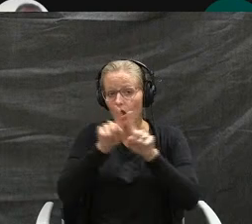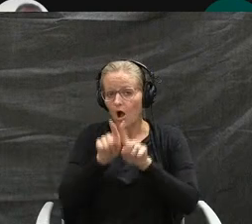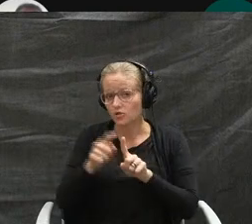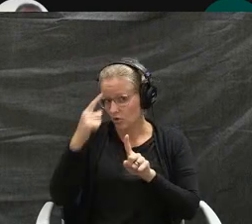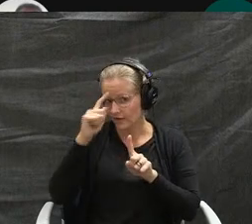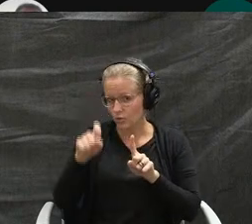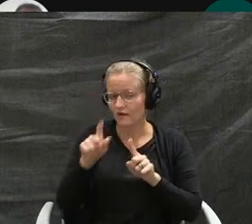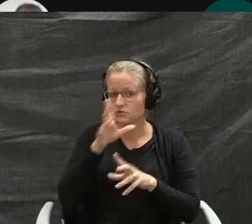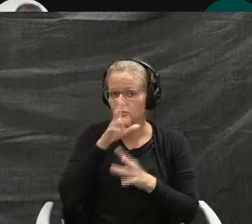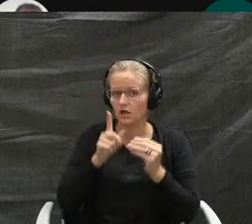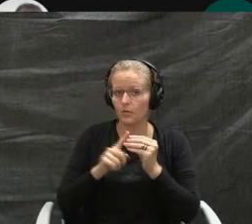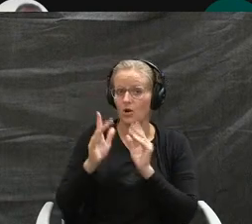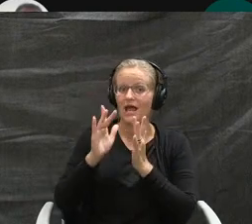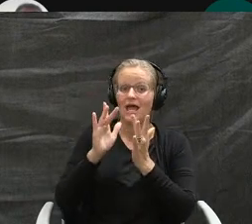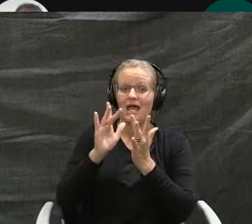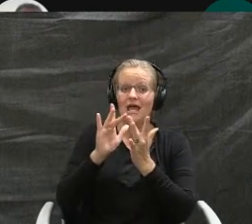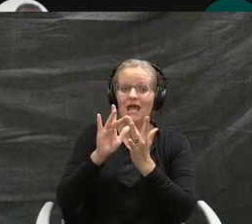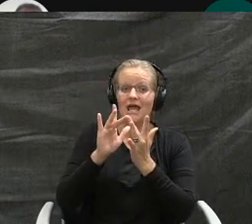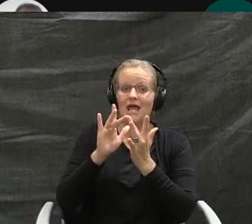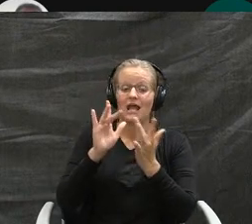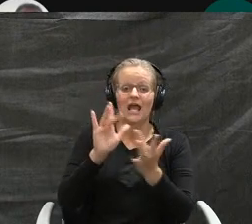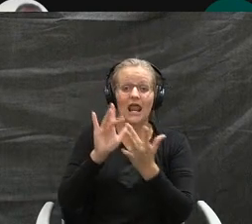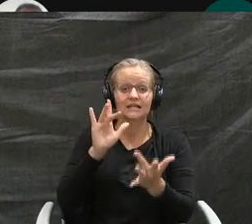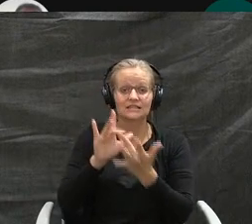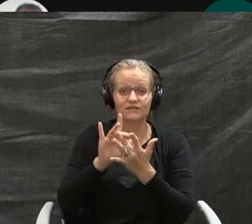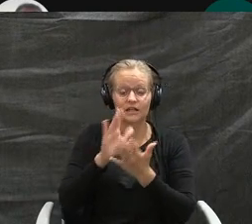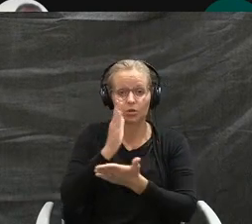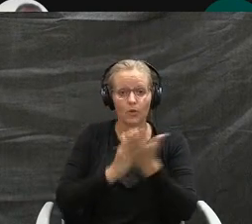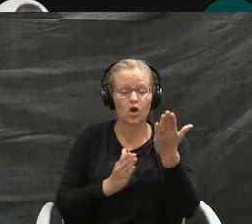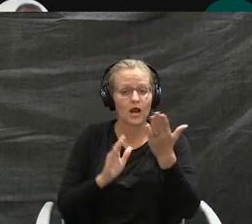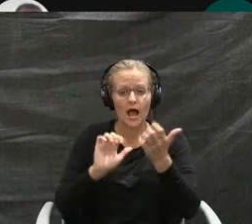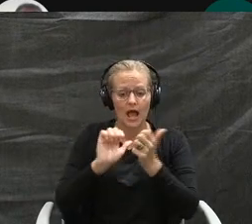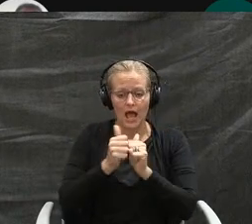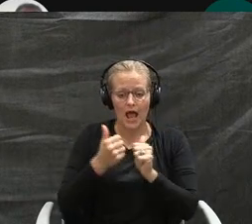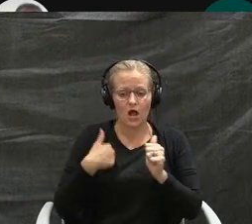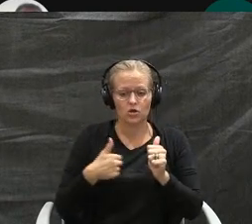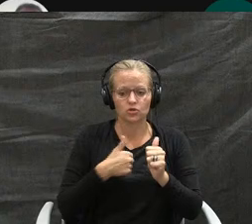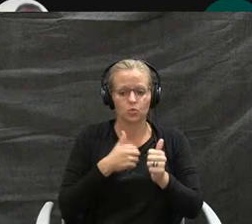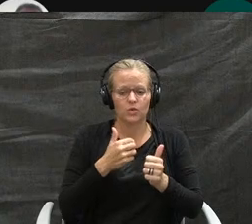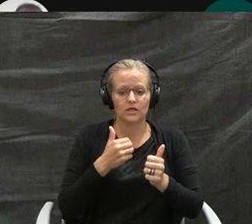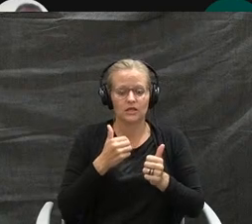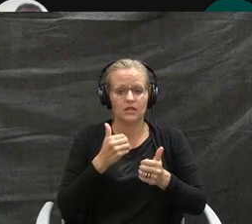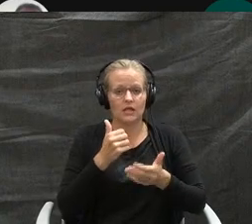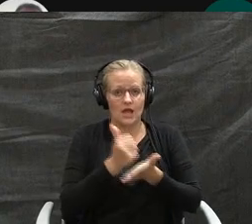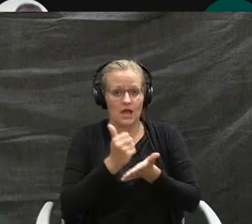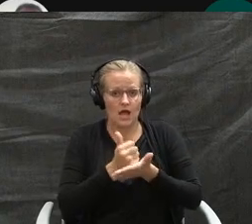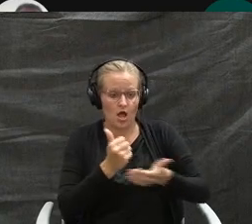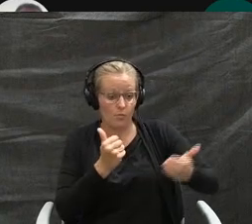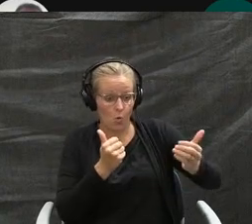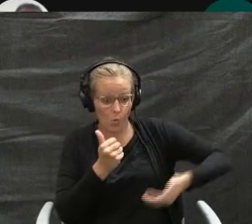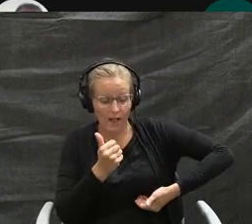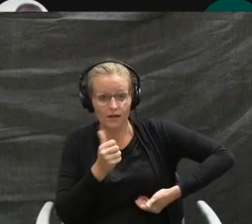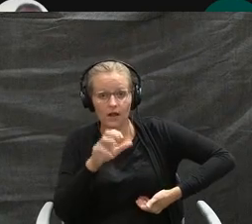connectivity piece 1. One part that I'm working on is how do we help our 9th graders be welcomed into the high school community